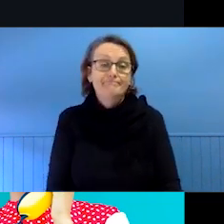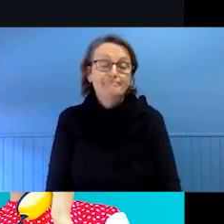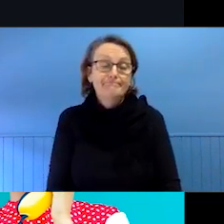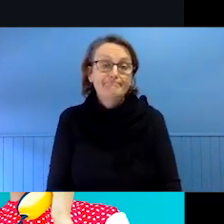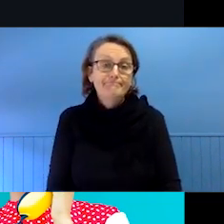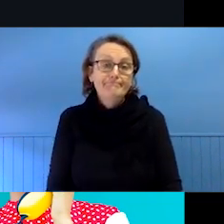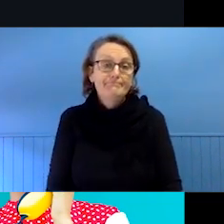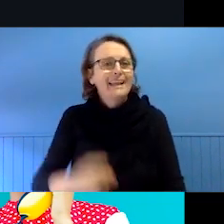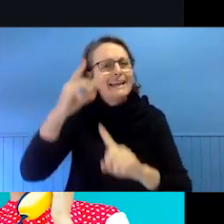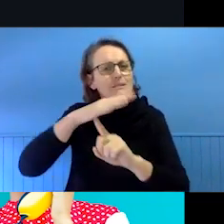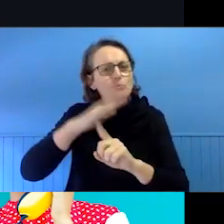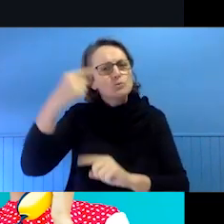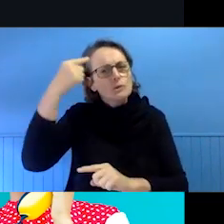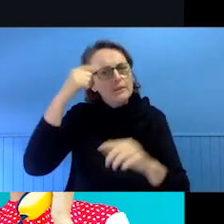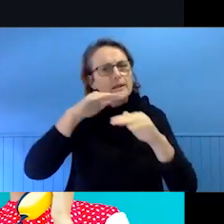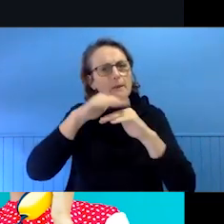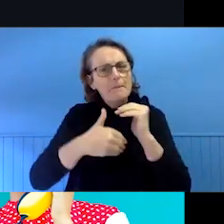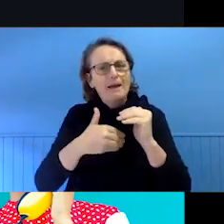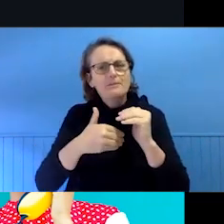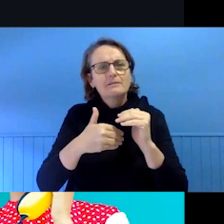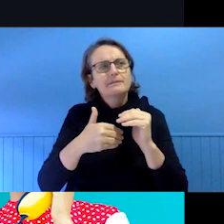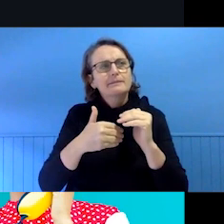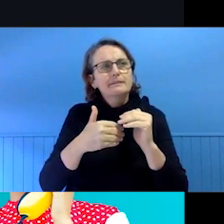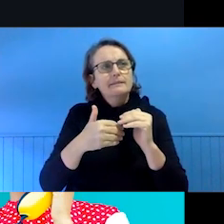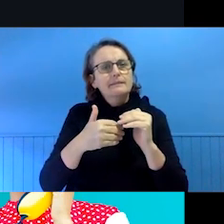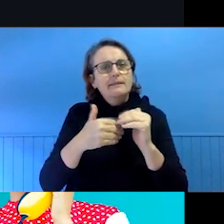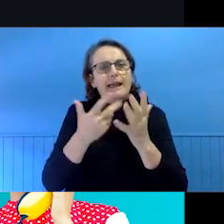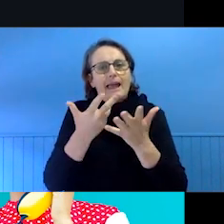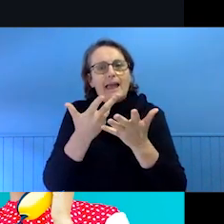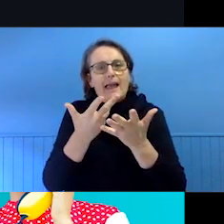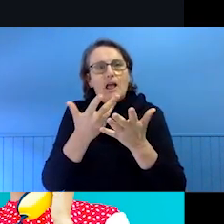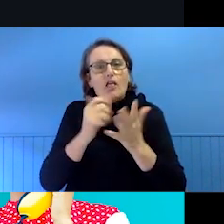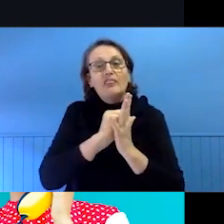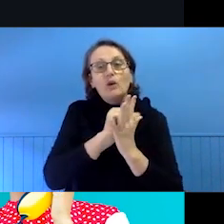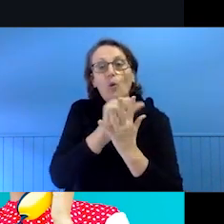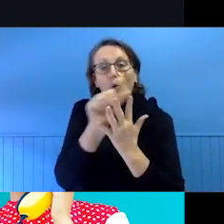important to think about the order in which people receive communications.